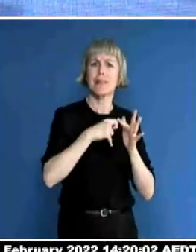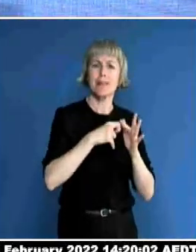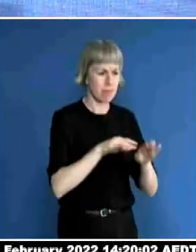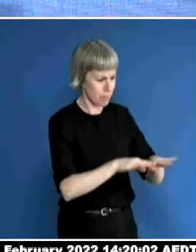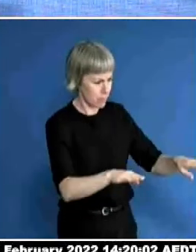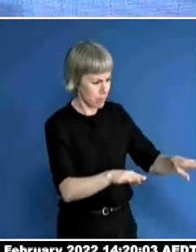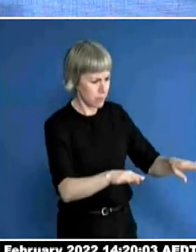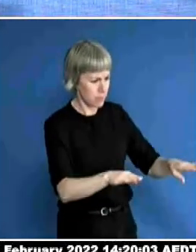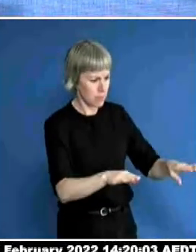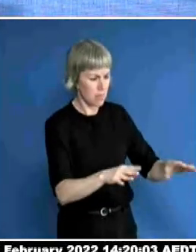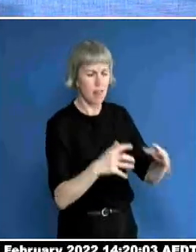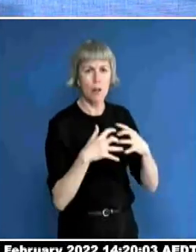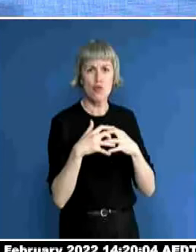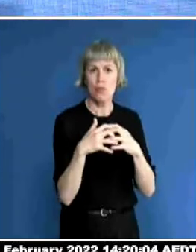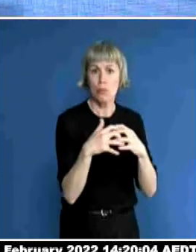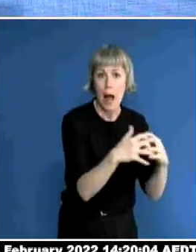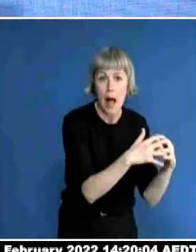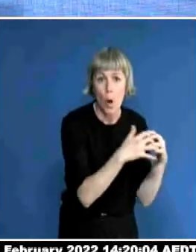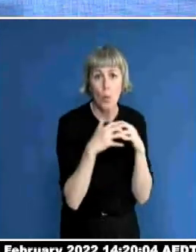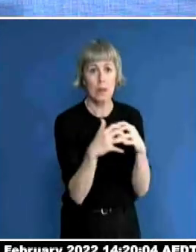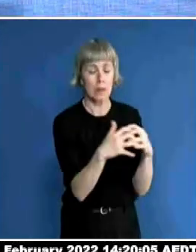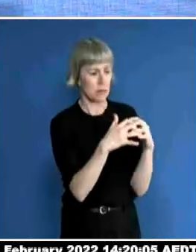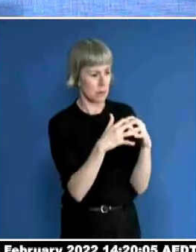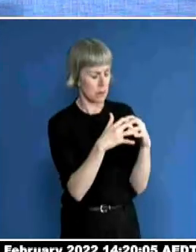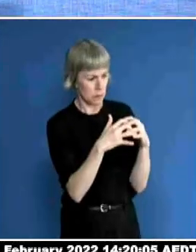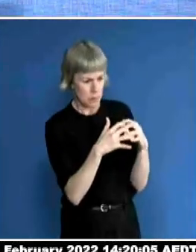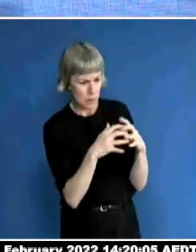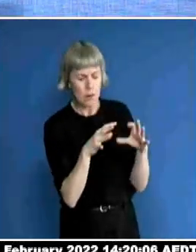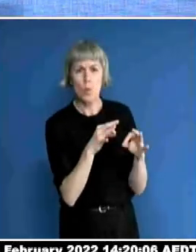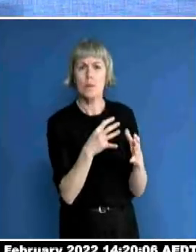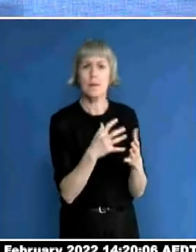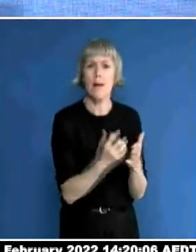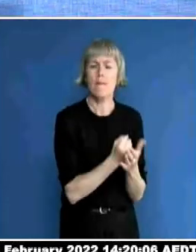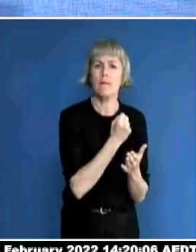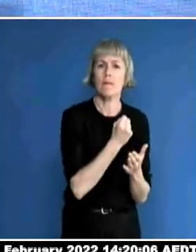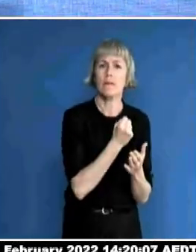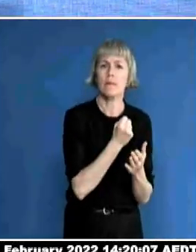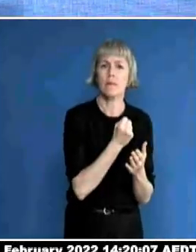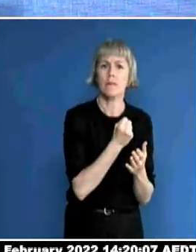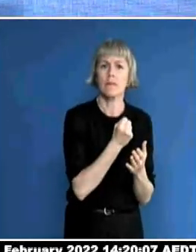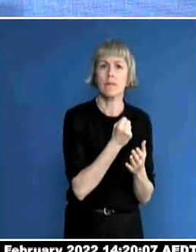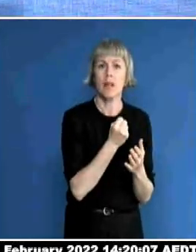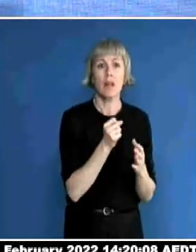Two, you didn't have something that looked like a coffee cart; you had a - what looked